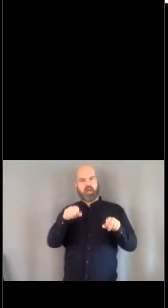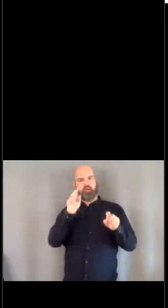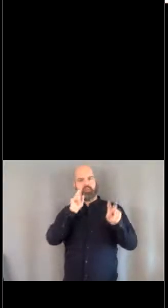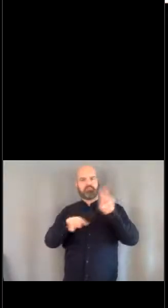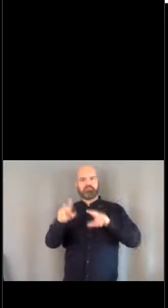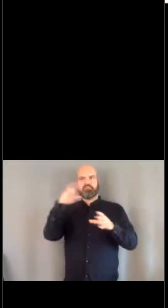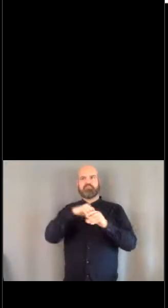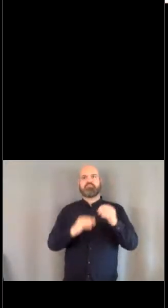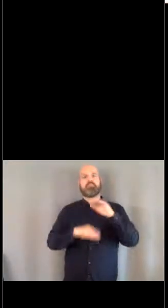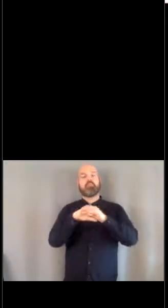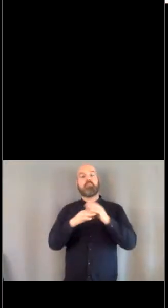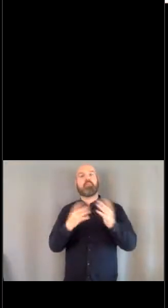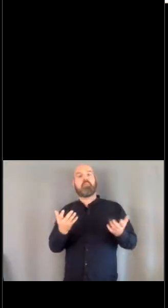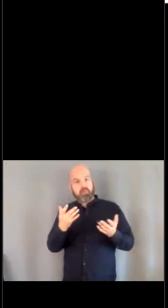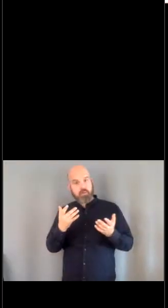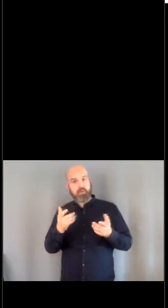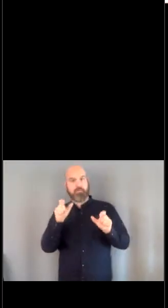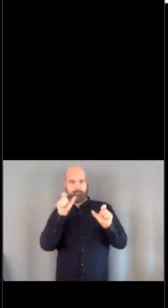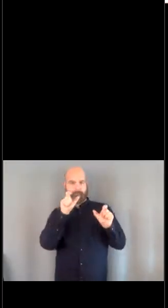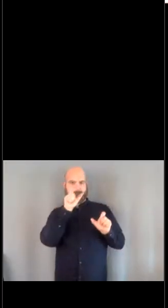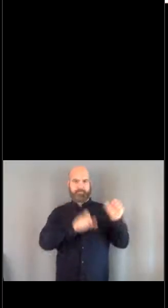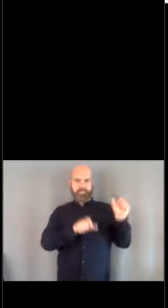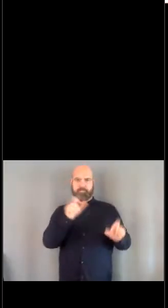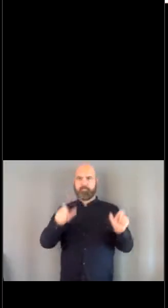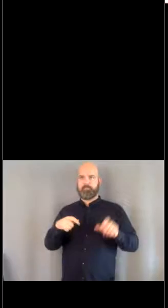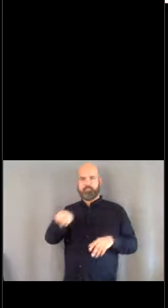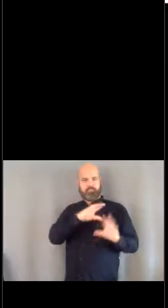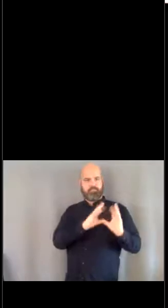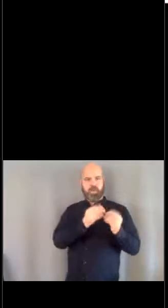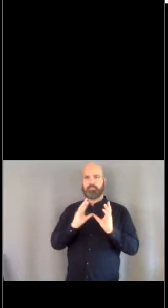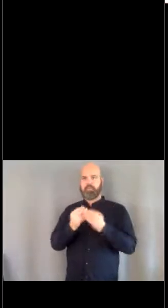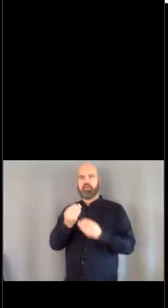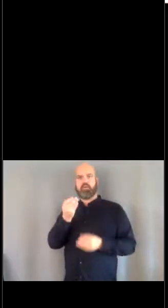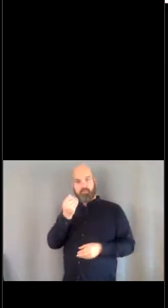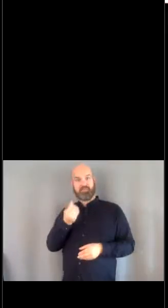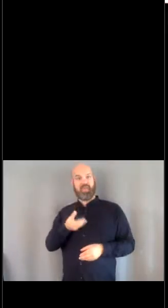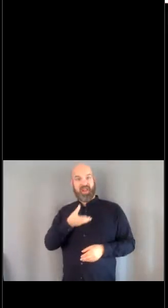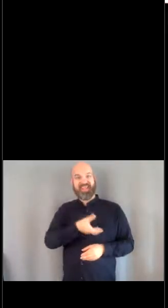and we'll see in a minute, that's not going to be adequate. Next slide.